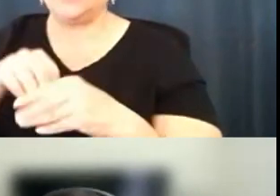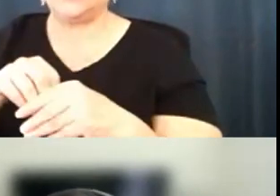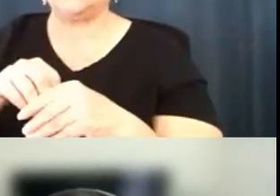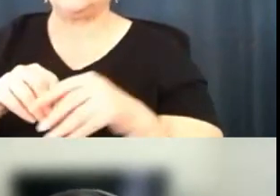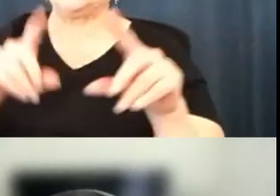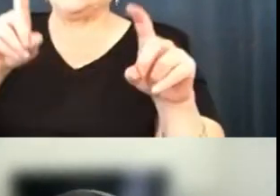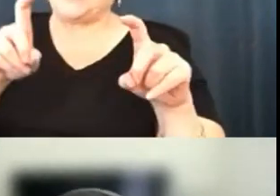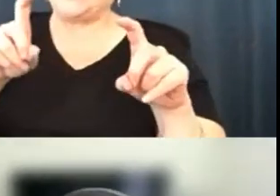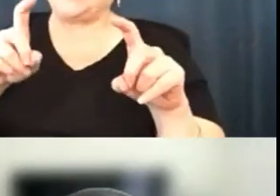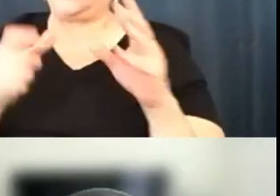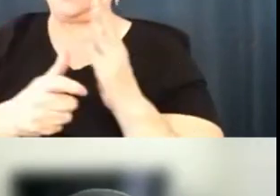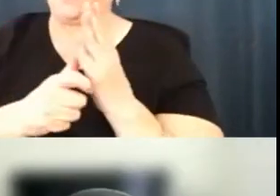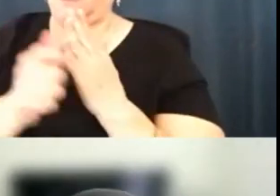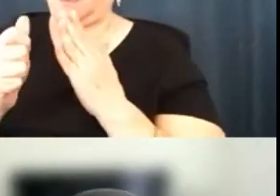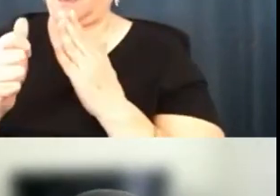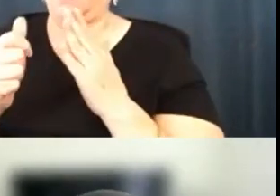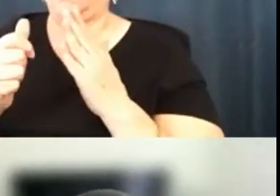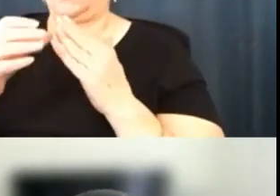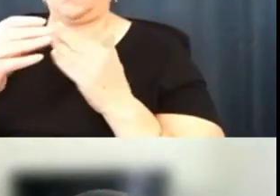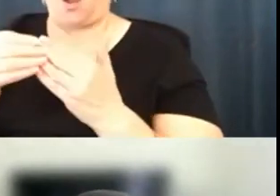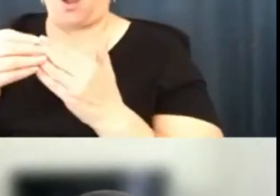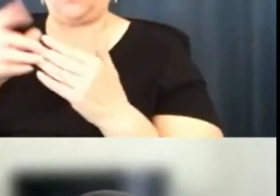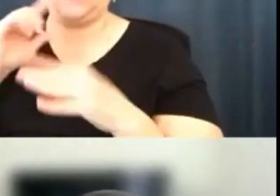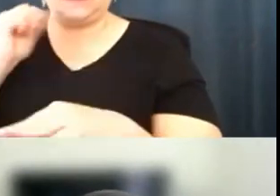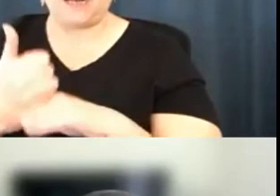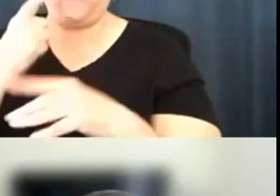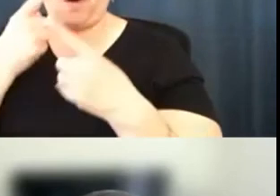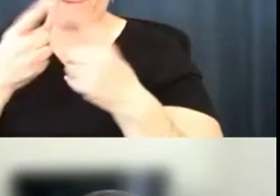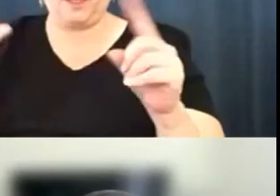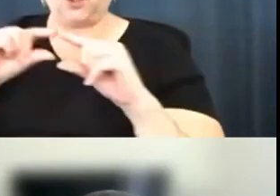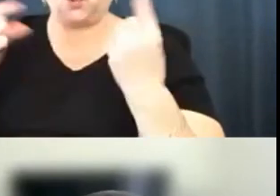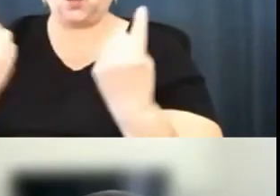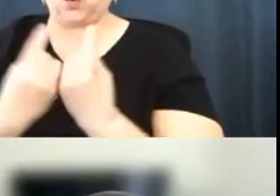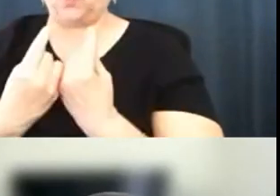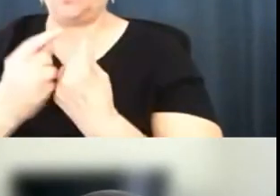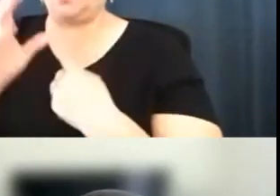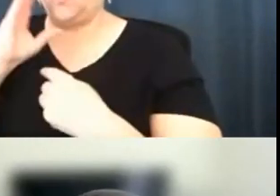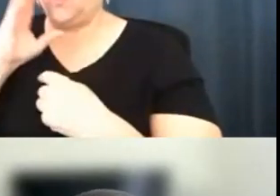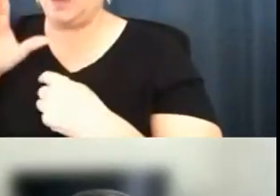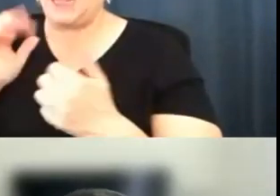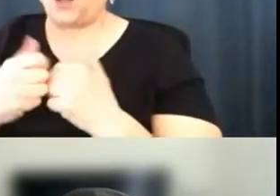that we put together specifically for this group. It's going to be how you can get started testing.